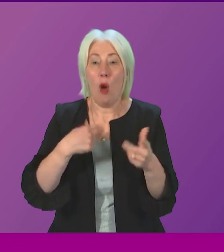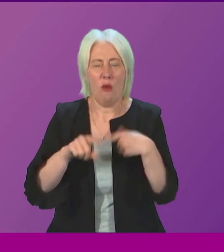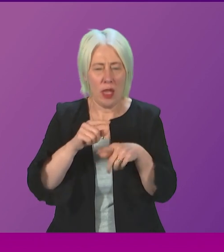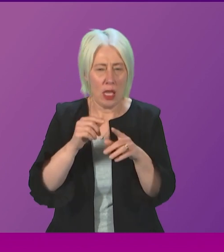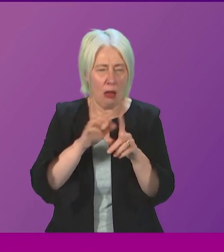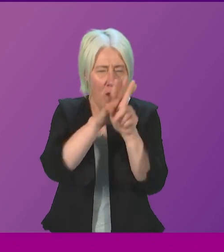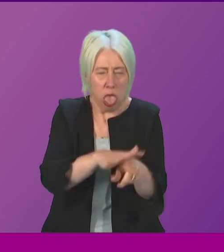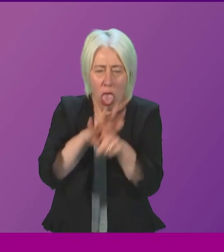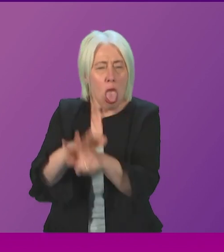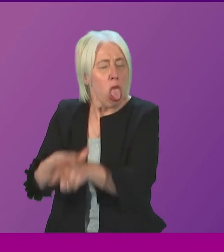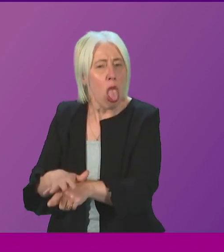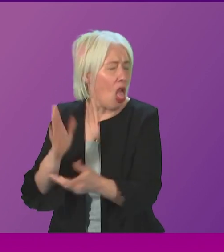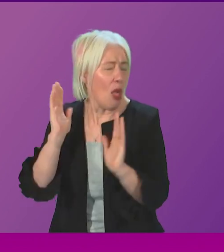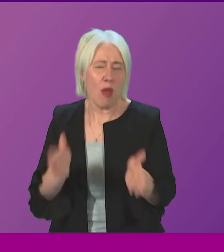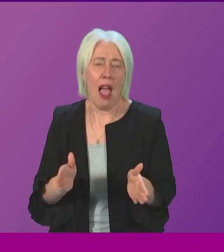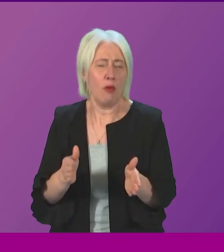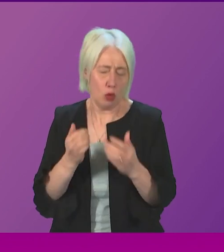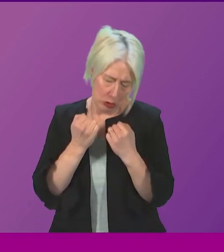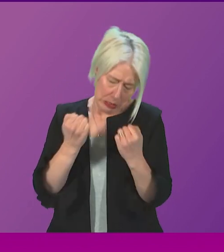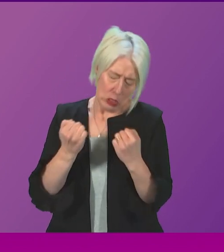I welcome the chief constable’s statement.